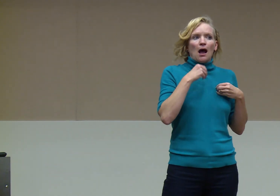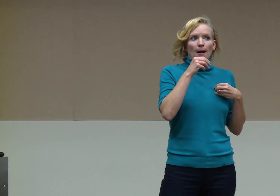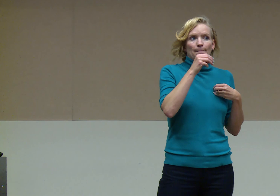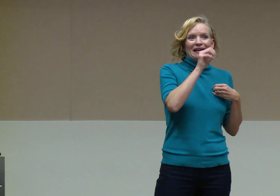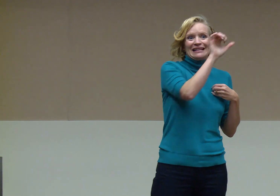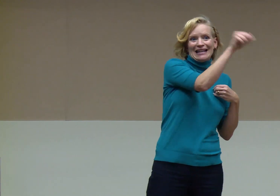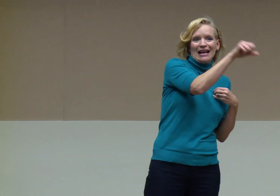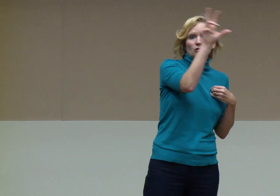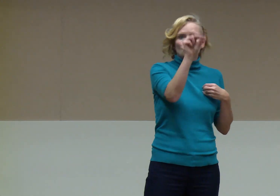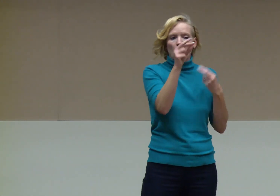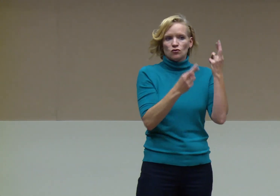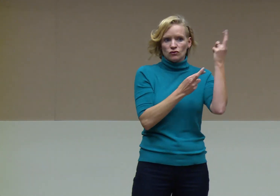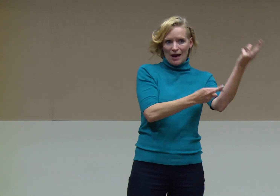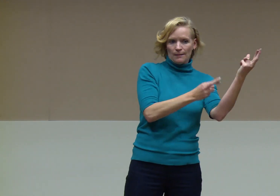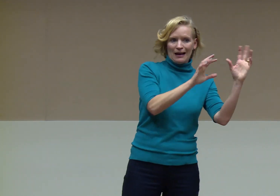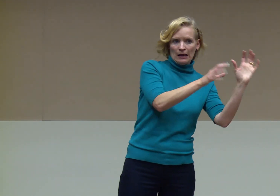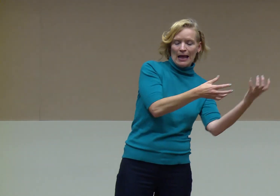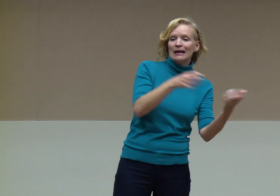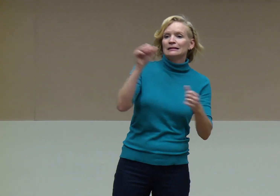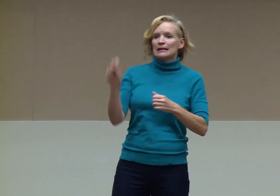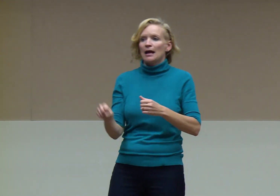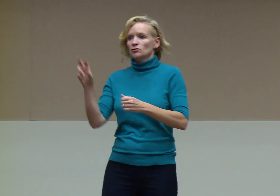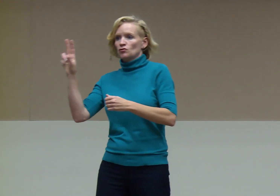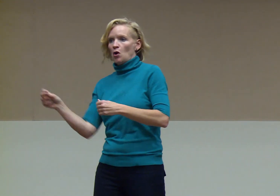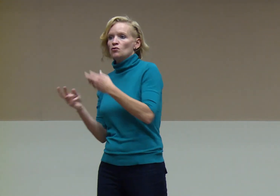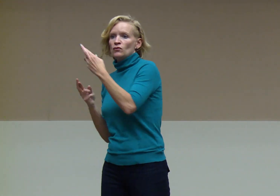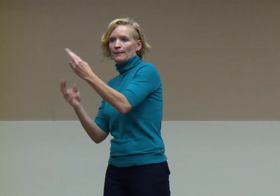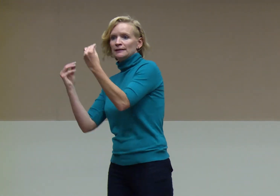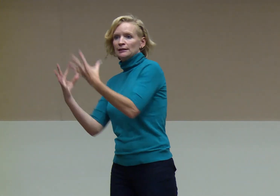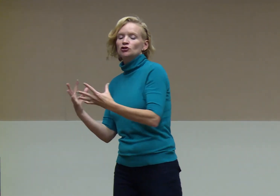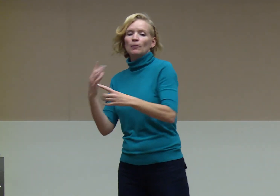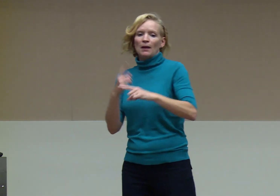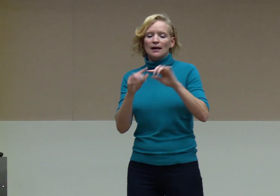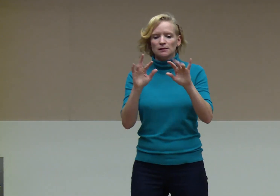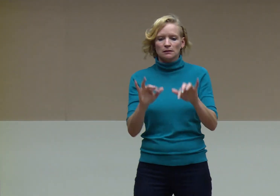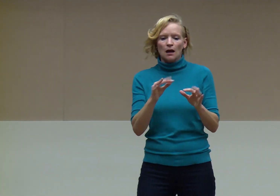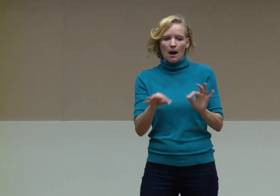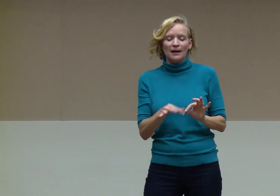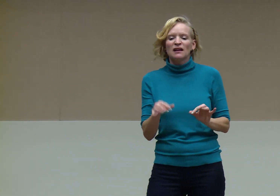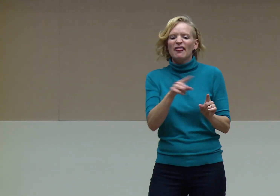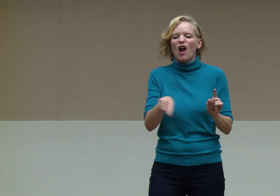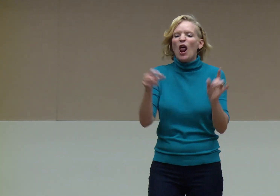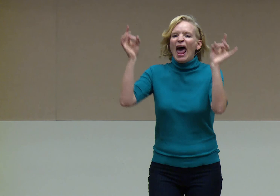they can give me yes or no recommendations and they can recommend teachers and they can also add comments.